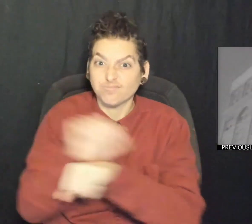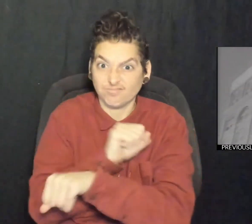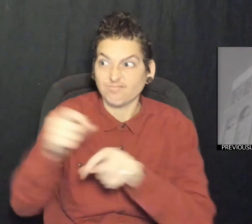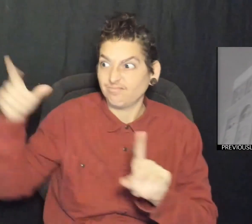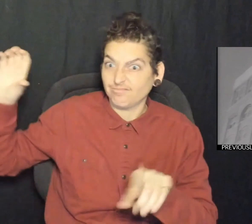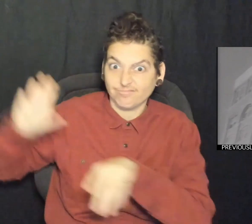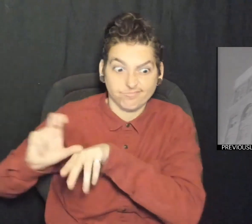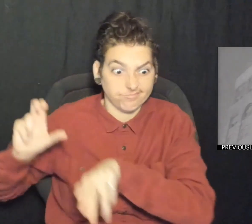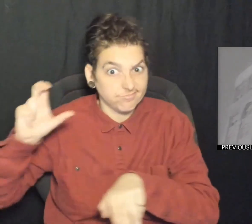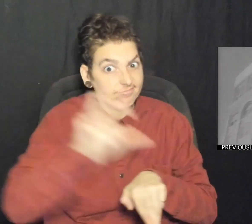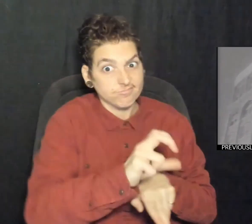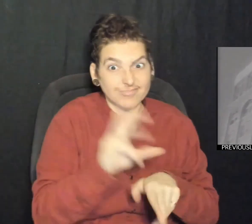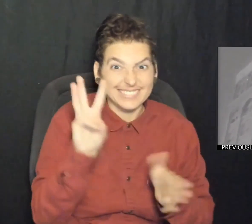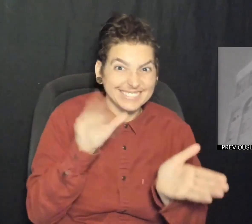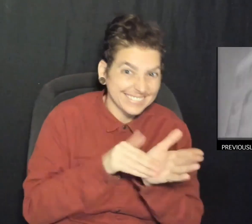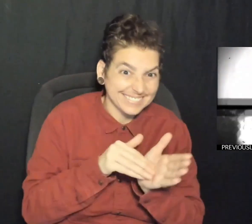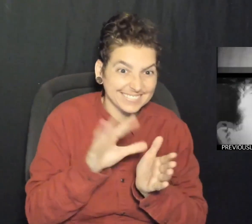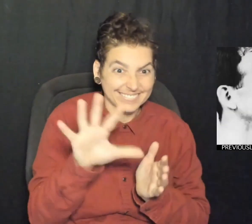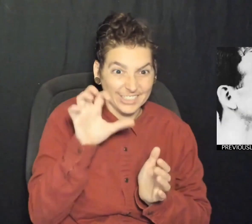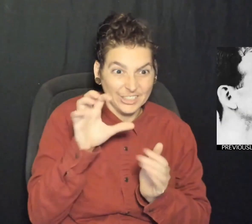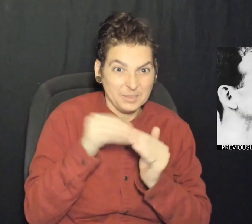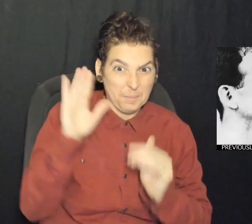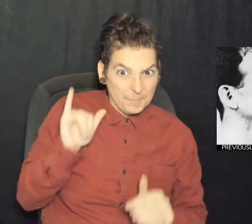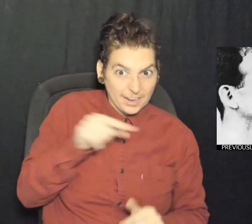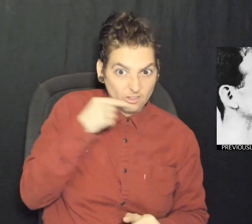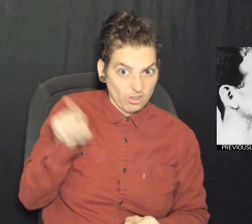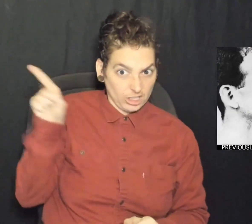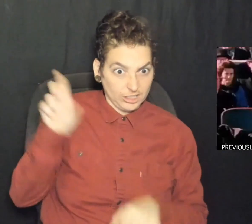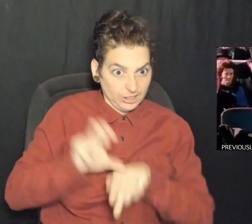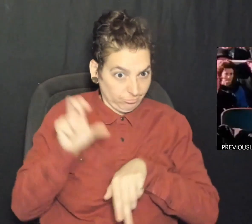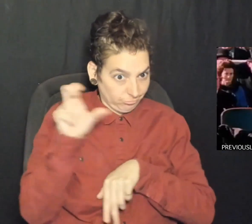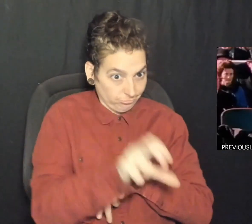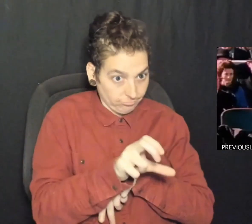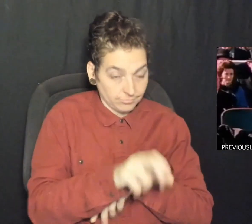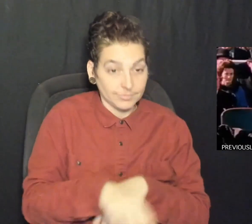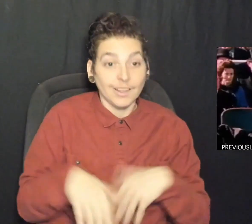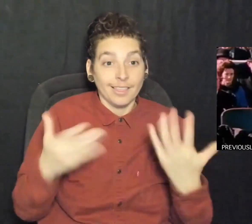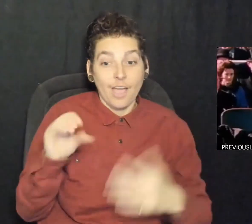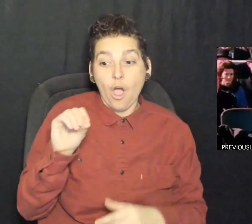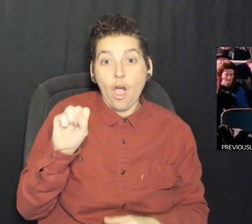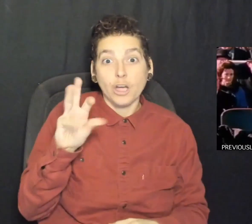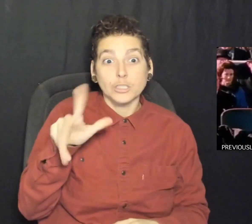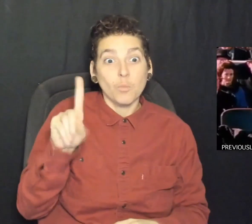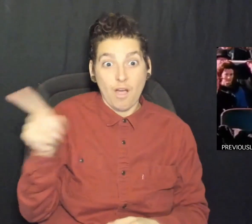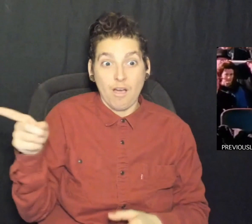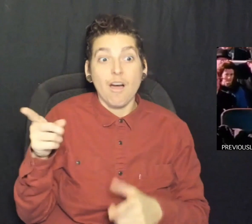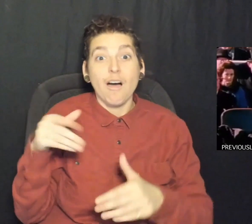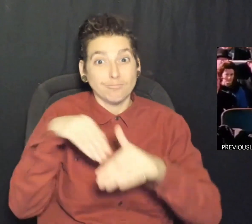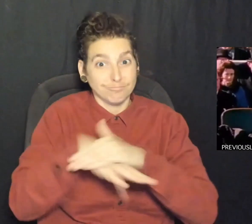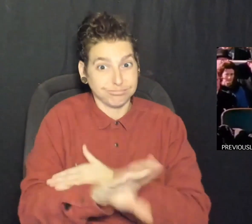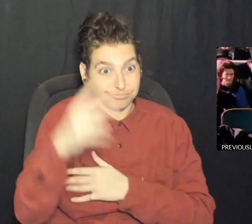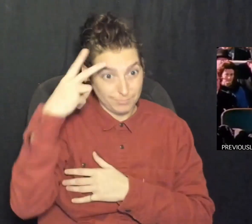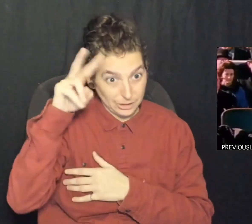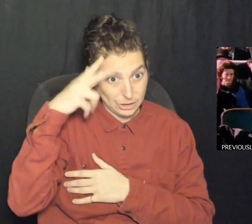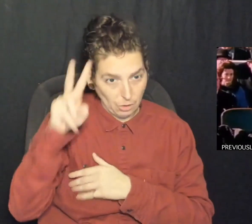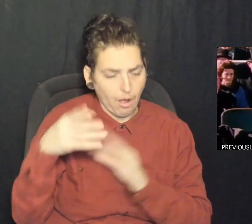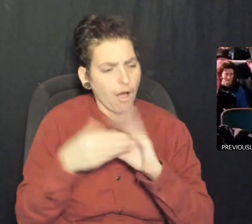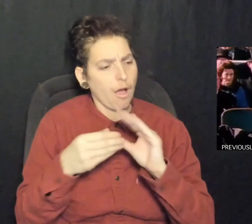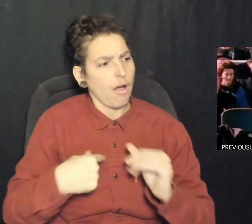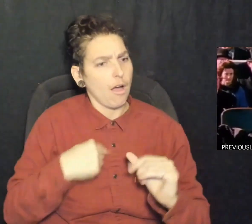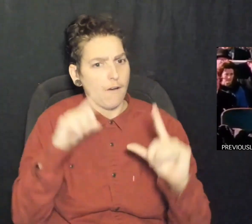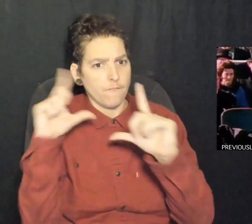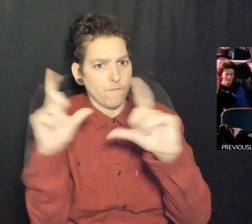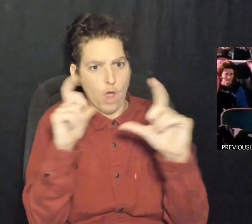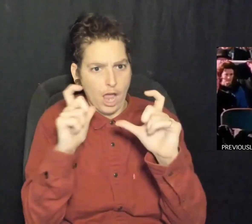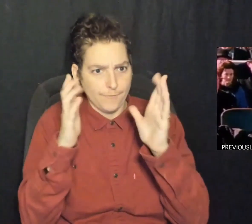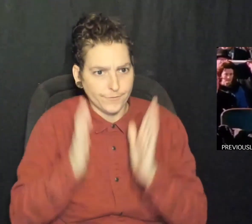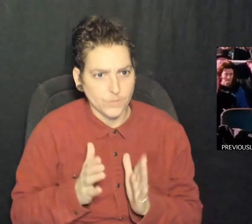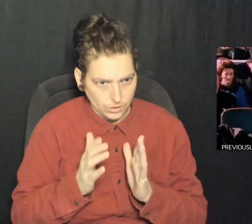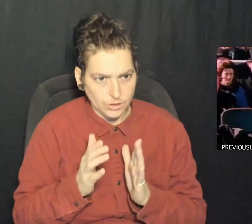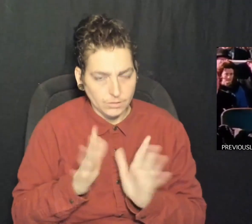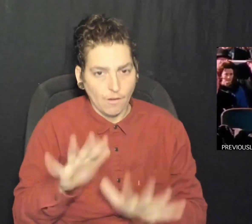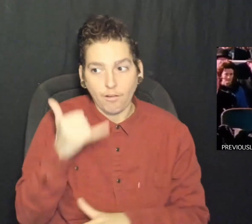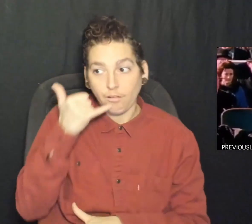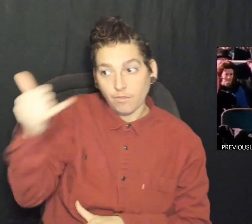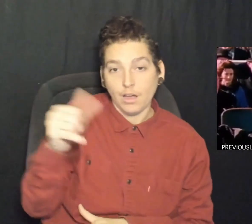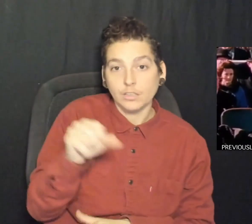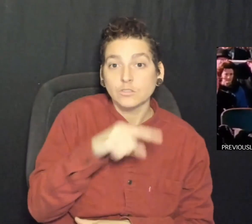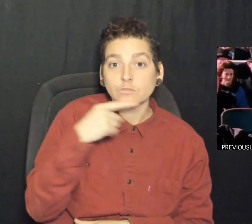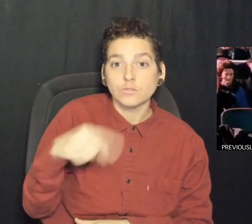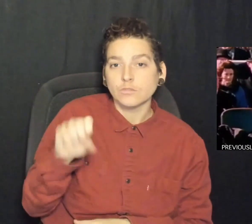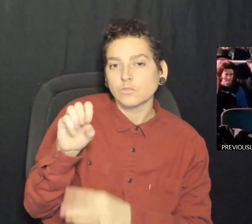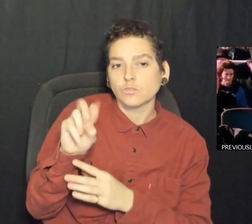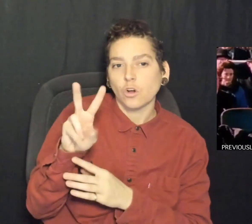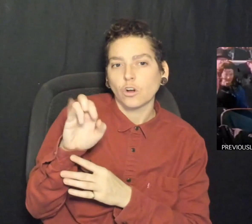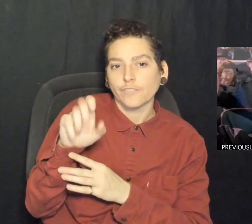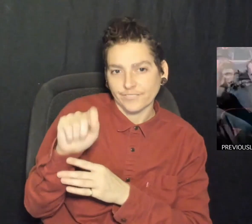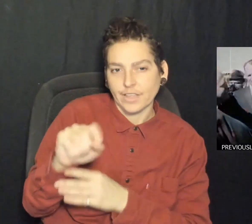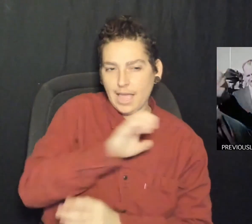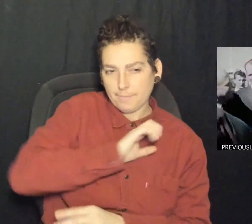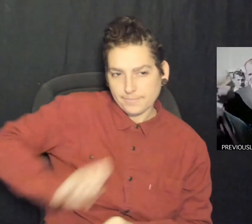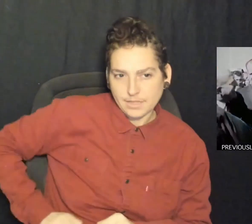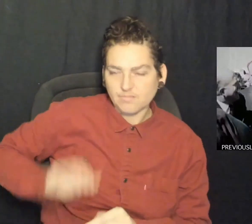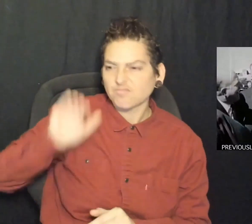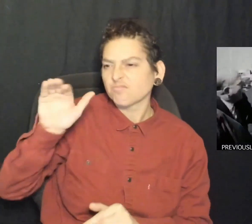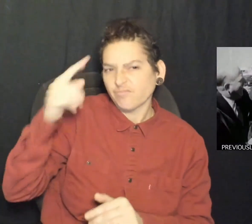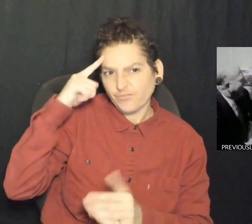being paid $6500 by Russians and then Oswalt entered Mexico claiming he was a photographer